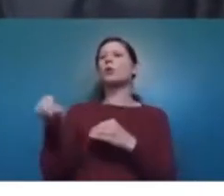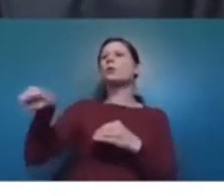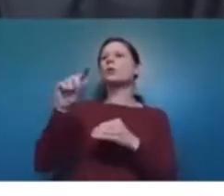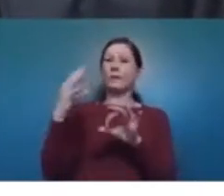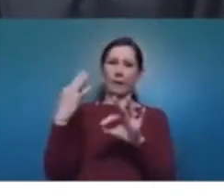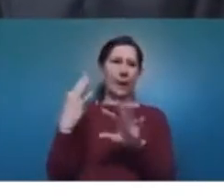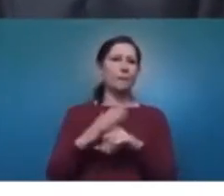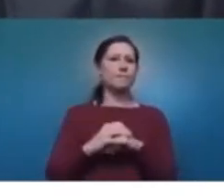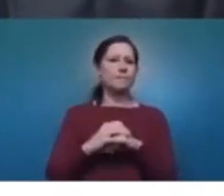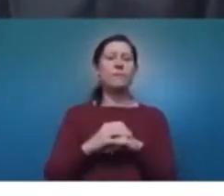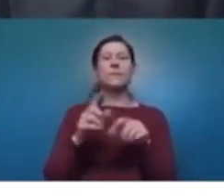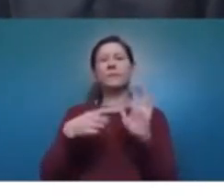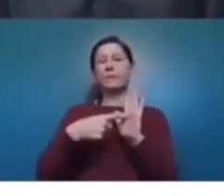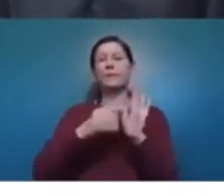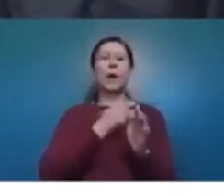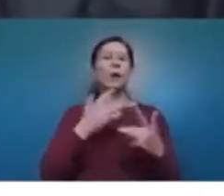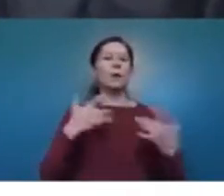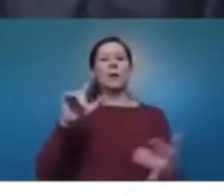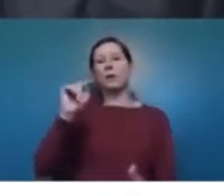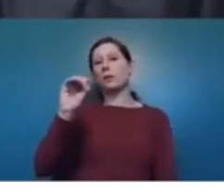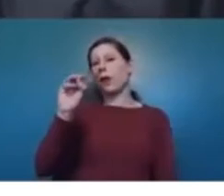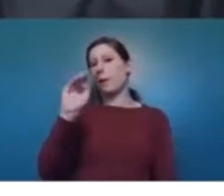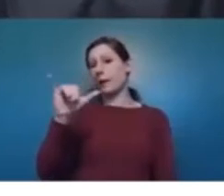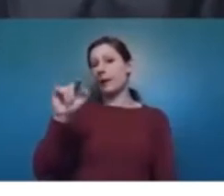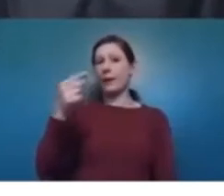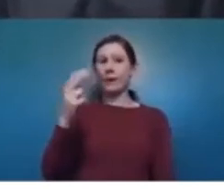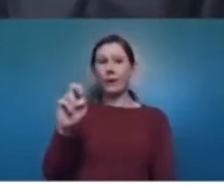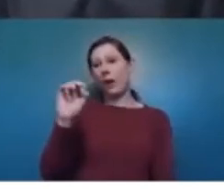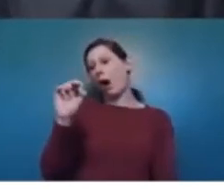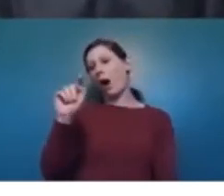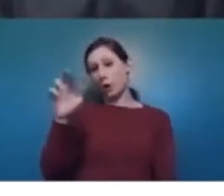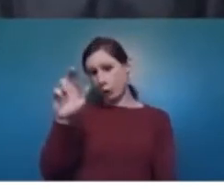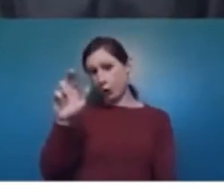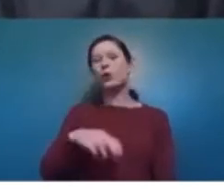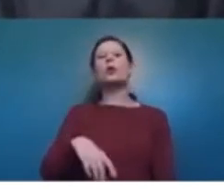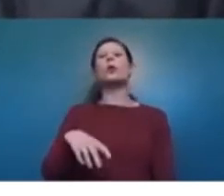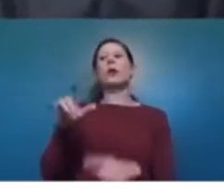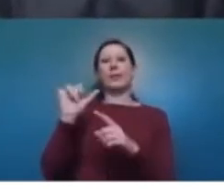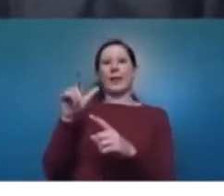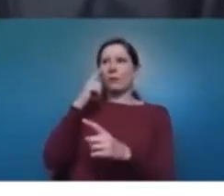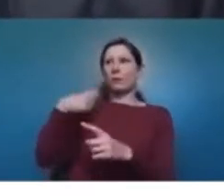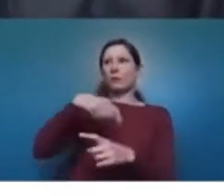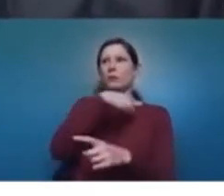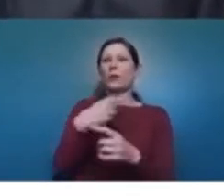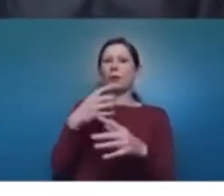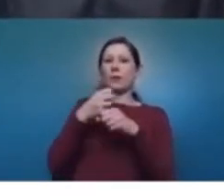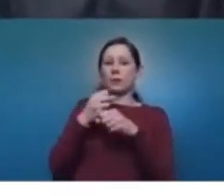feedback. For example, our event with Tommy the otter was the direct result of receiving more than 9,000 questions and